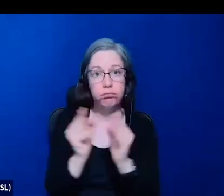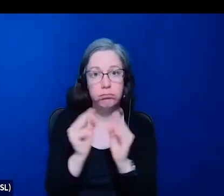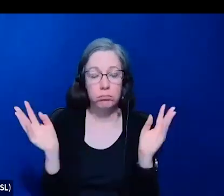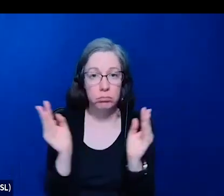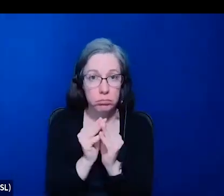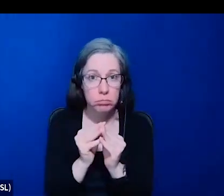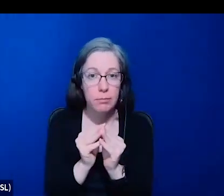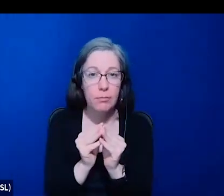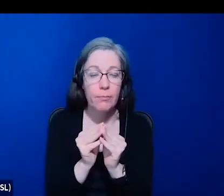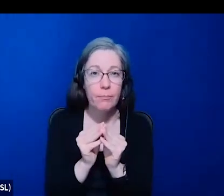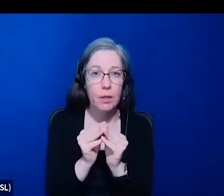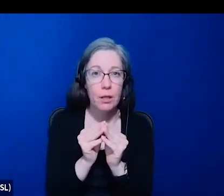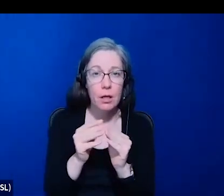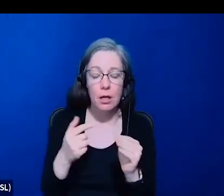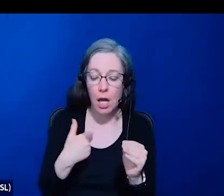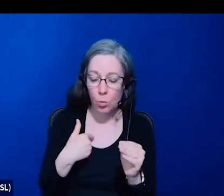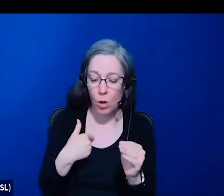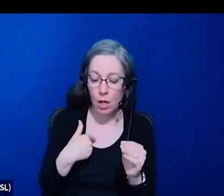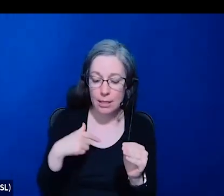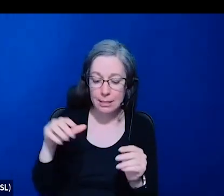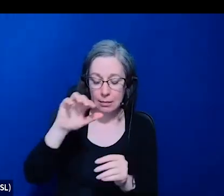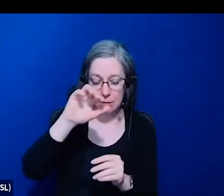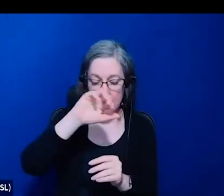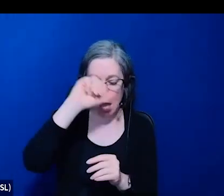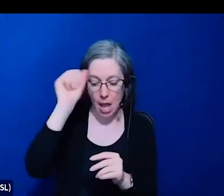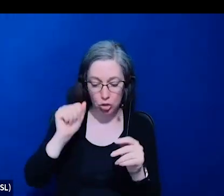when I was the Astrobiology chair at the Library of Congress. We had a symposium.